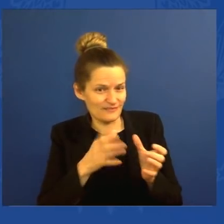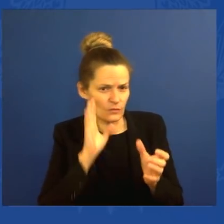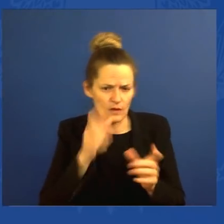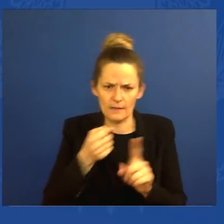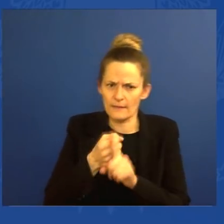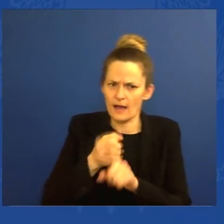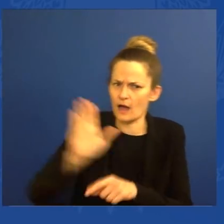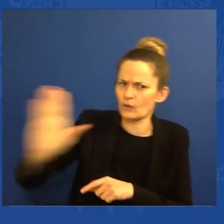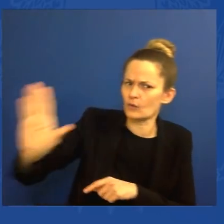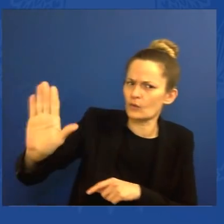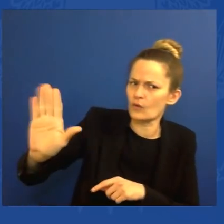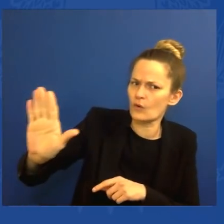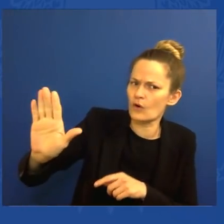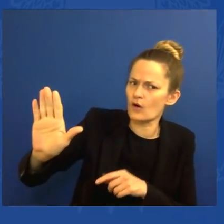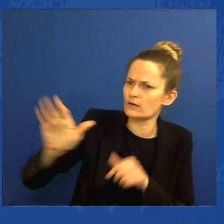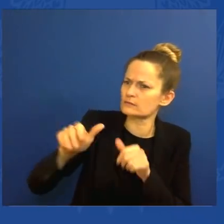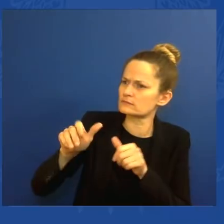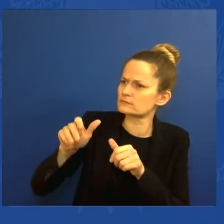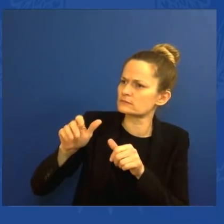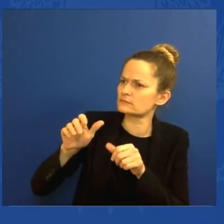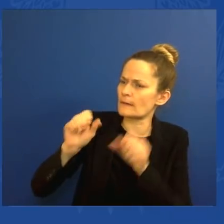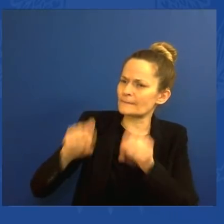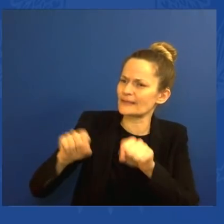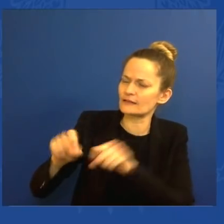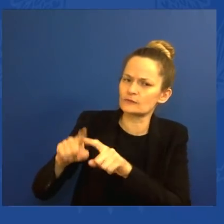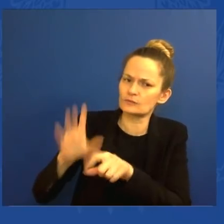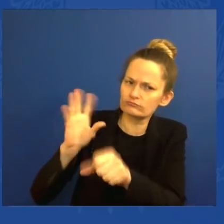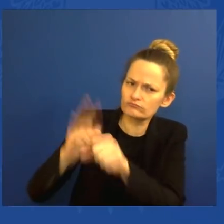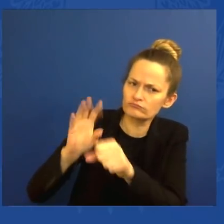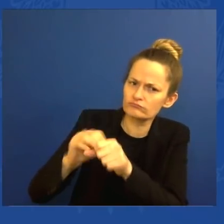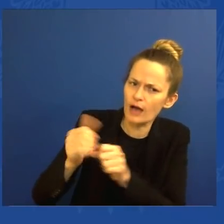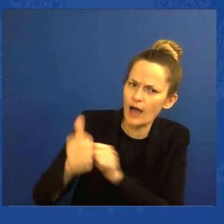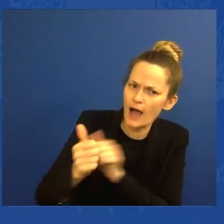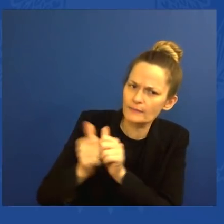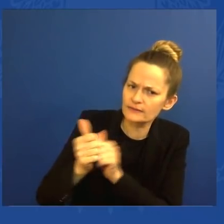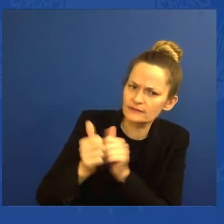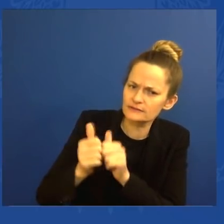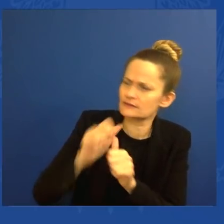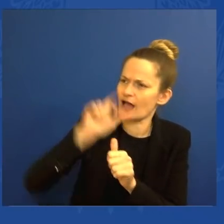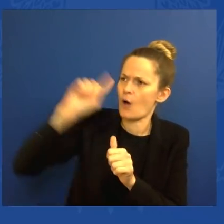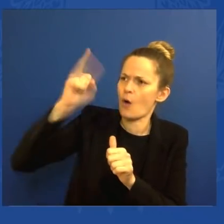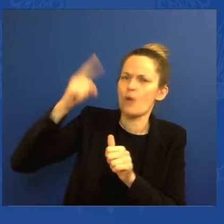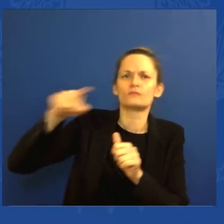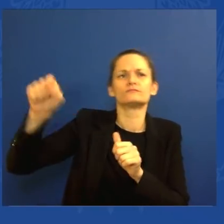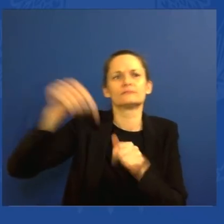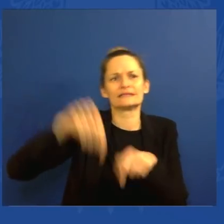Ms. Rumsey: Right. Yeah. Well, first, Mr. President, thank you so much for the opportunity to speak today and talk about Cummins's support